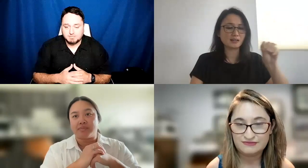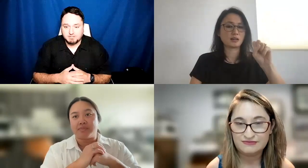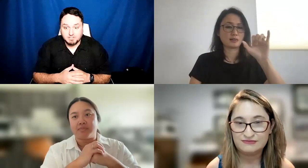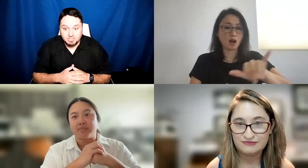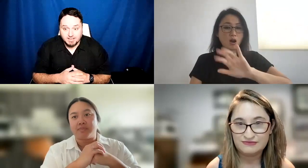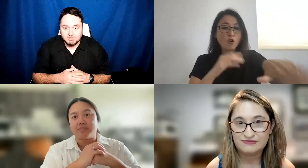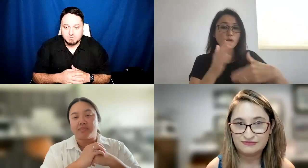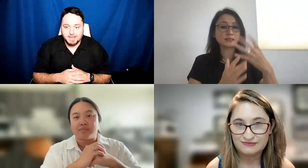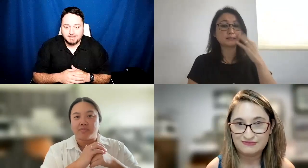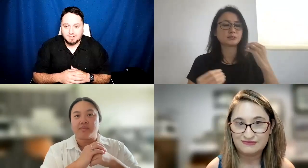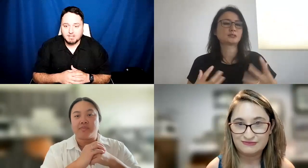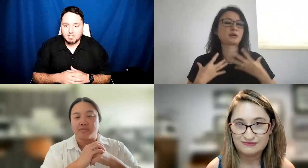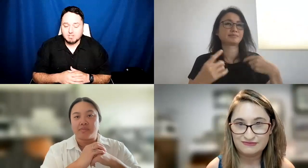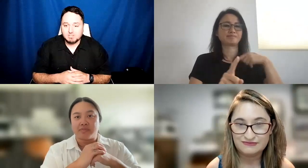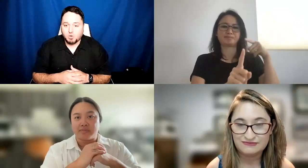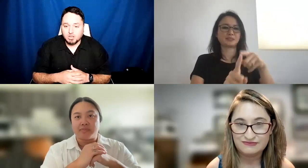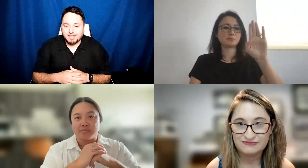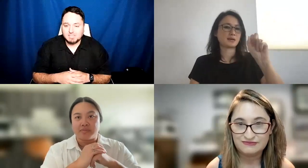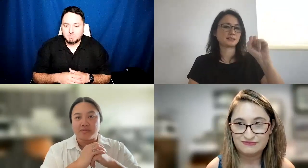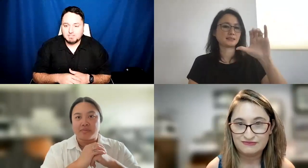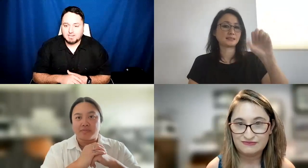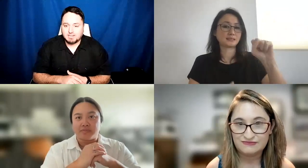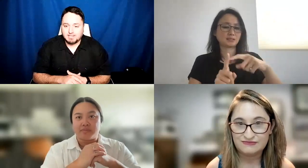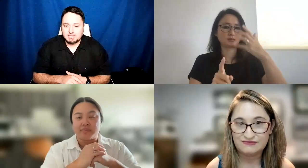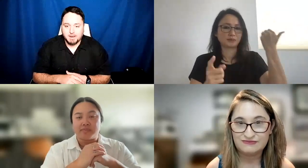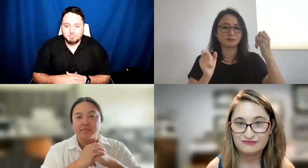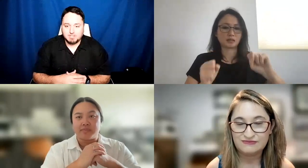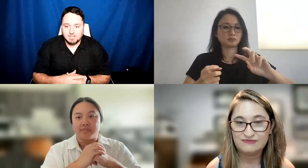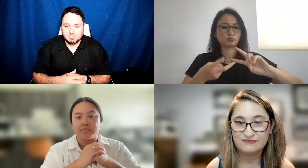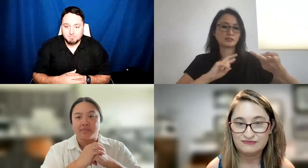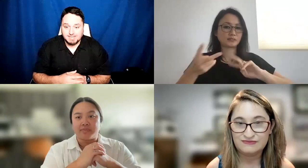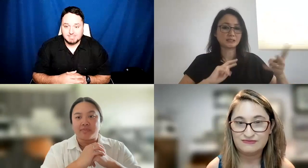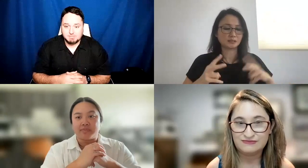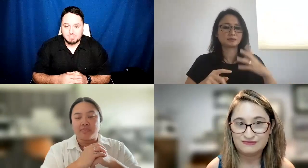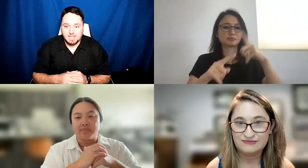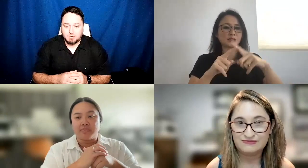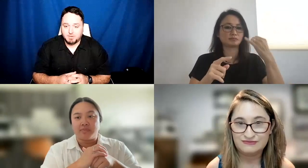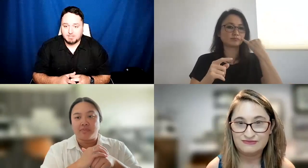it's gonna be a real challenge to pack that. So all of that experience kind of inspired me to get to the basics because that way we can,